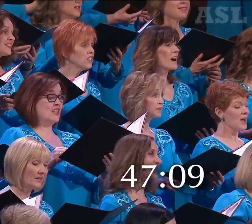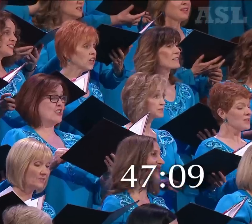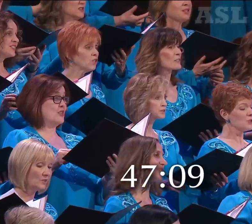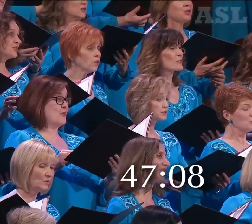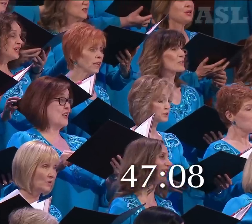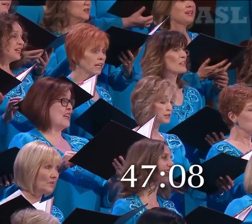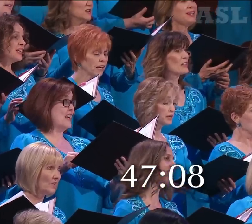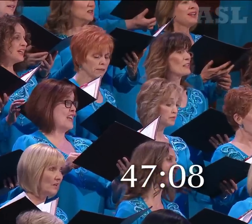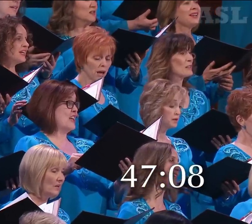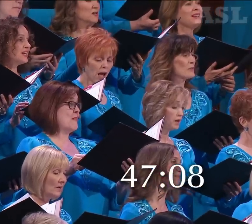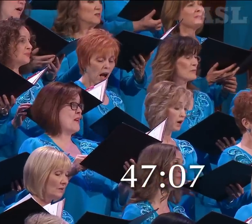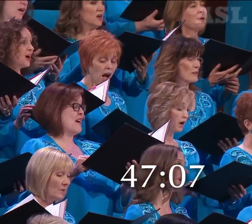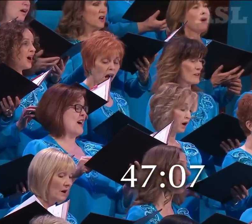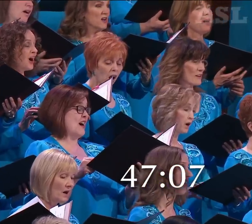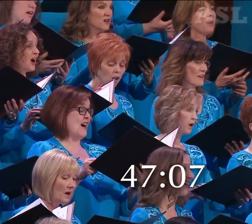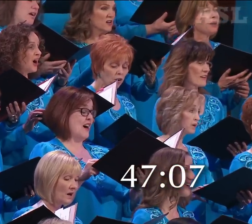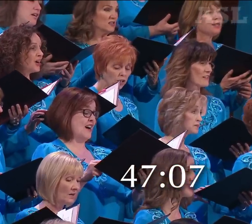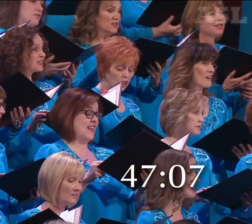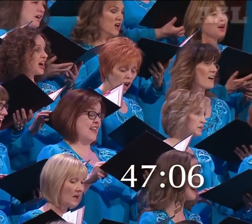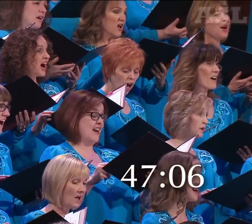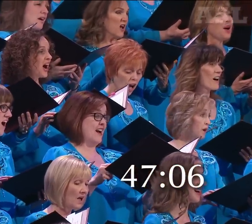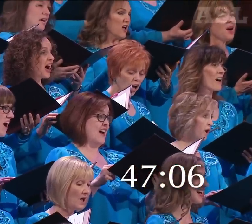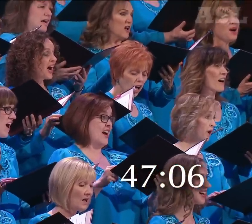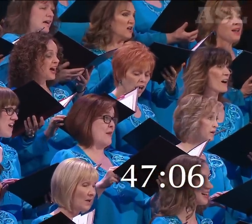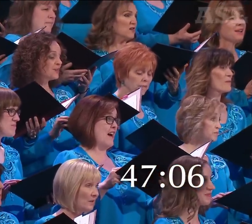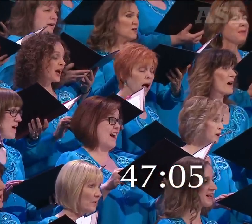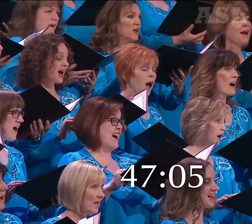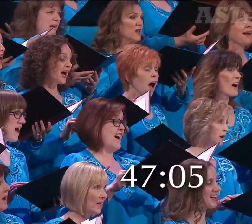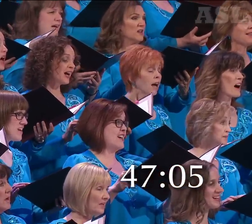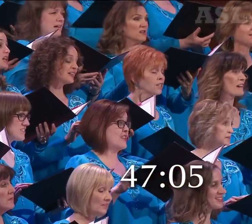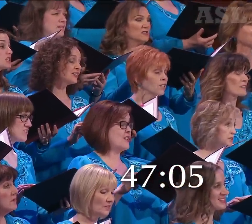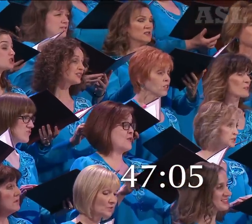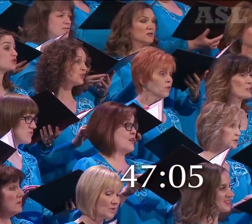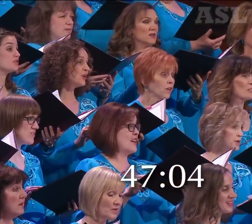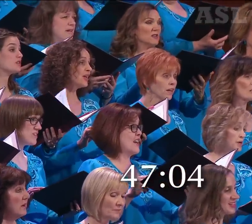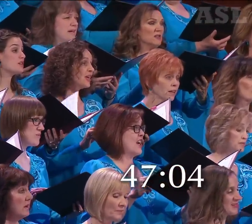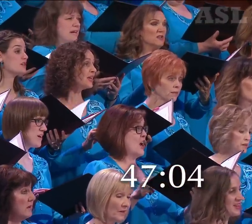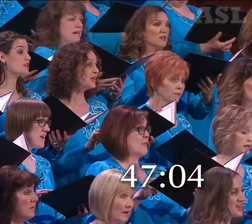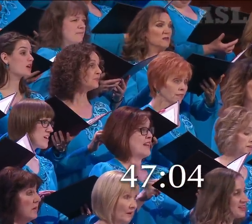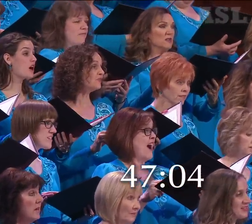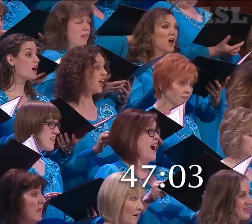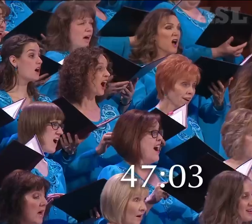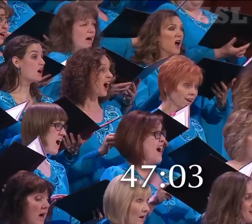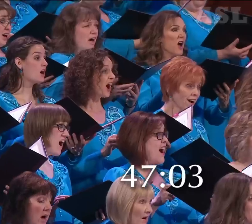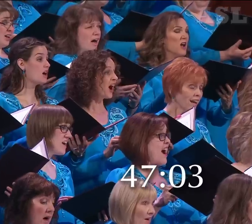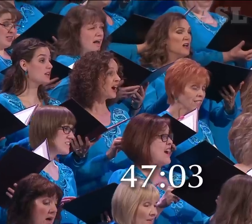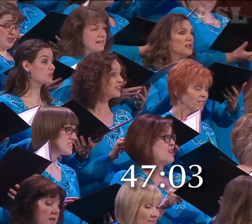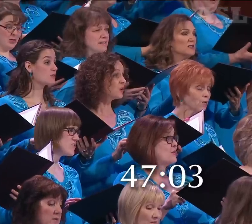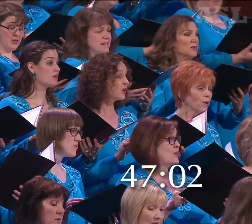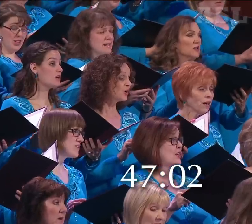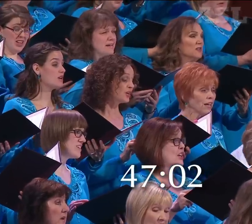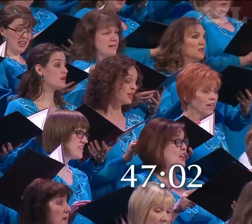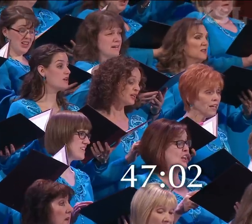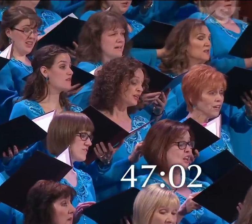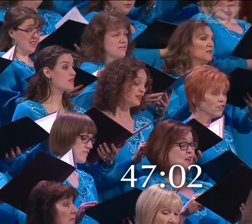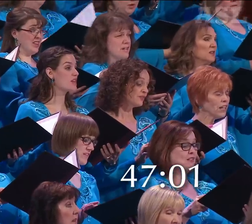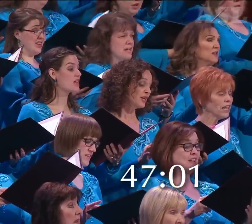THIS IS THE ENGLISH CLOSED CAPTION CHANNEL OF THE CHURCH OF JESUS CHRIST OF LATTER-DAY SAINTS.